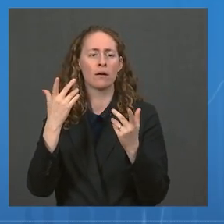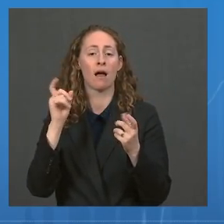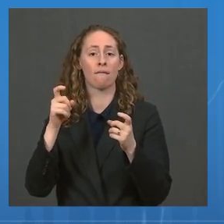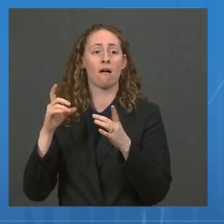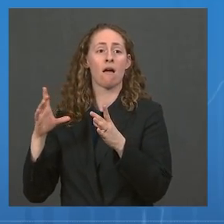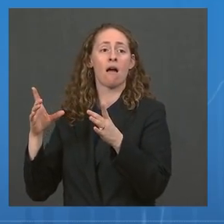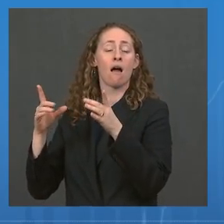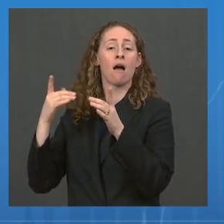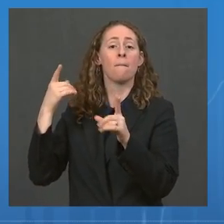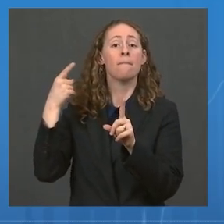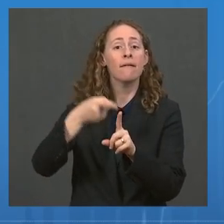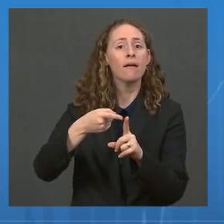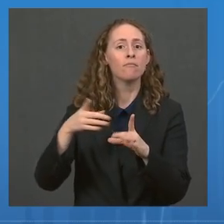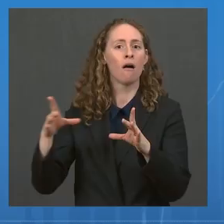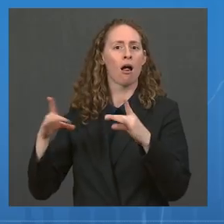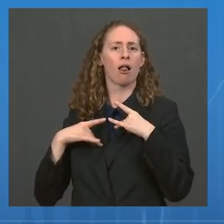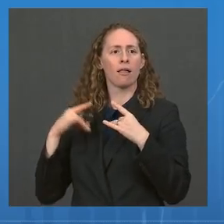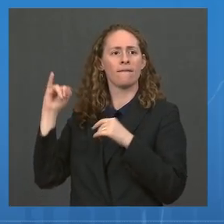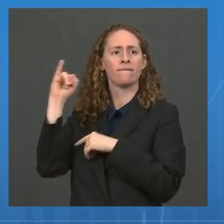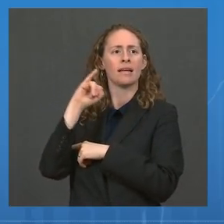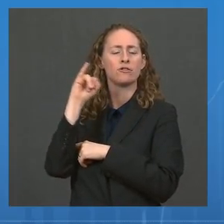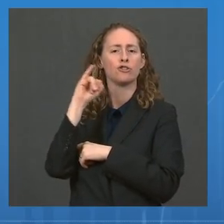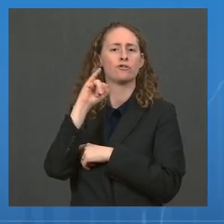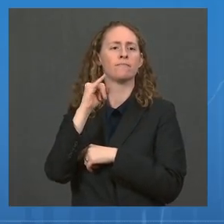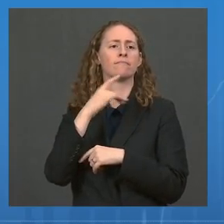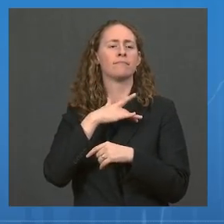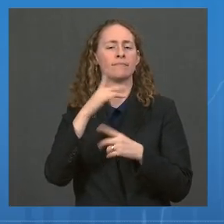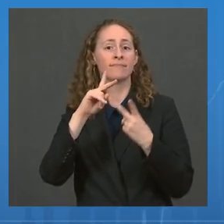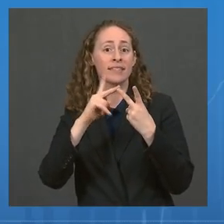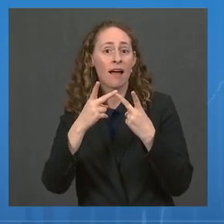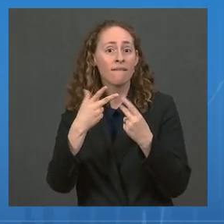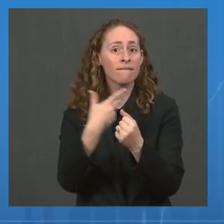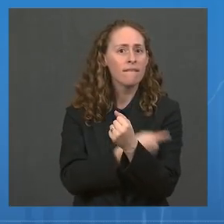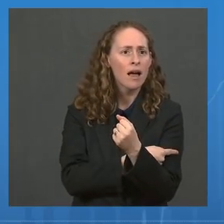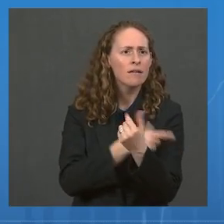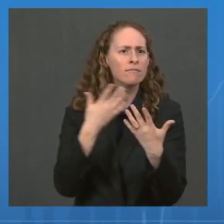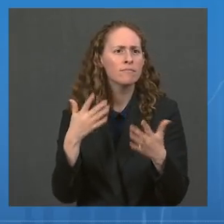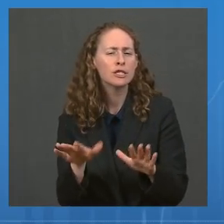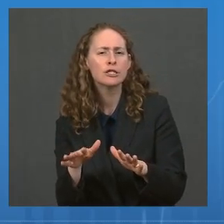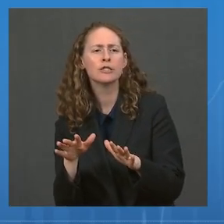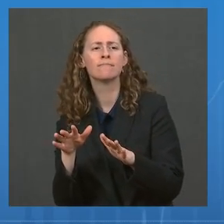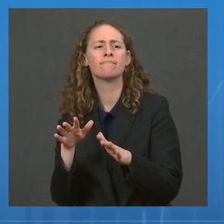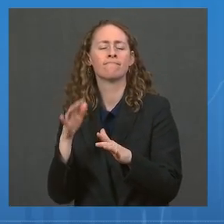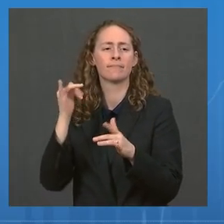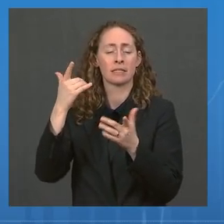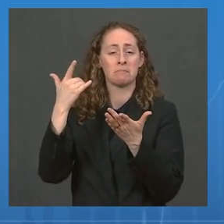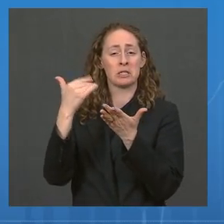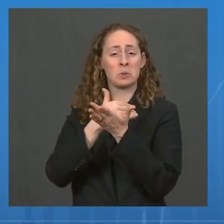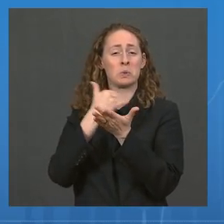of a vaccine or after full vaccination. Early data suggests that there may be about half the risk of long COVID